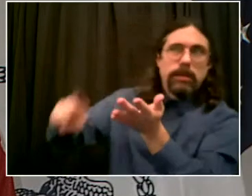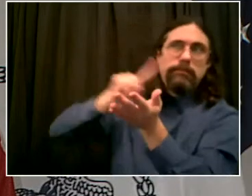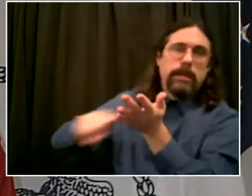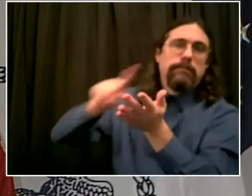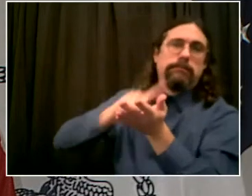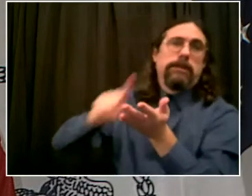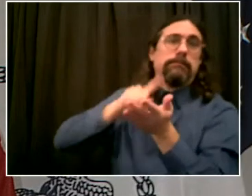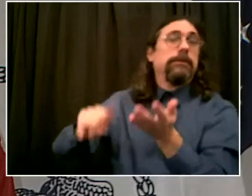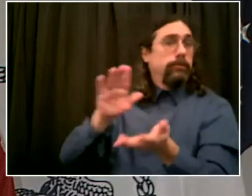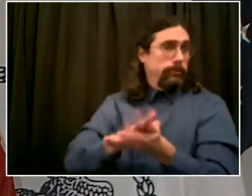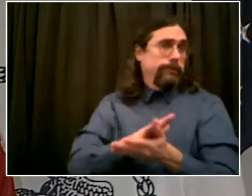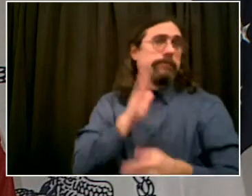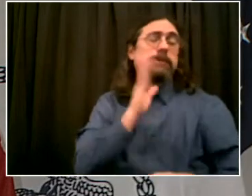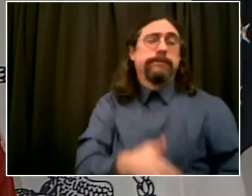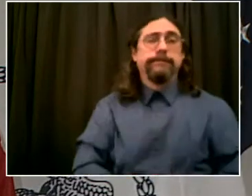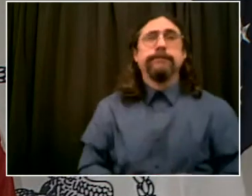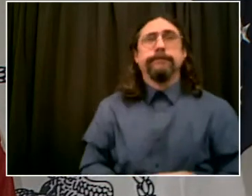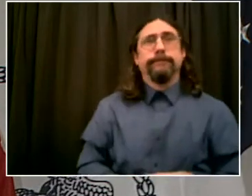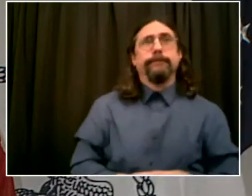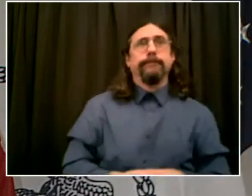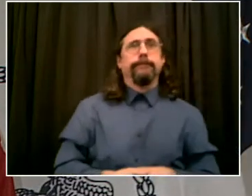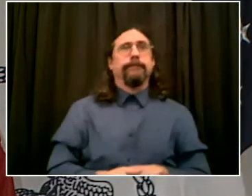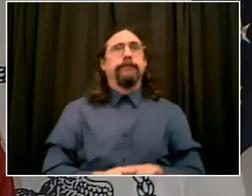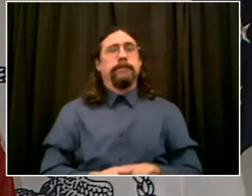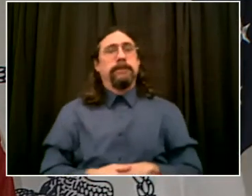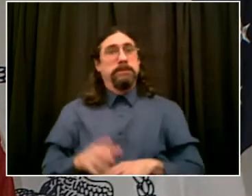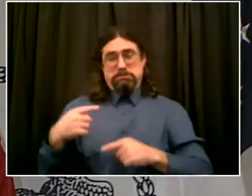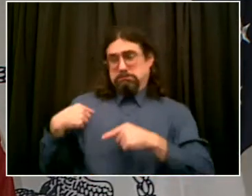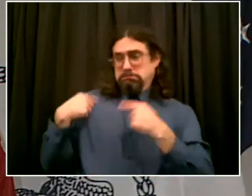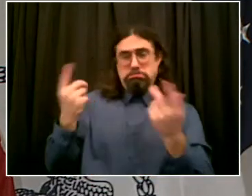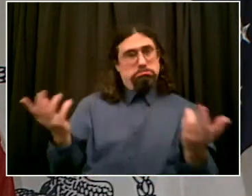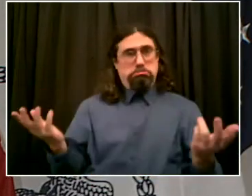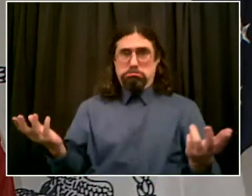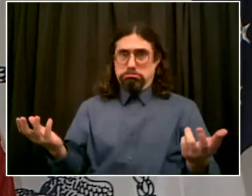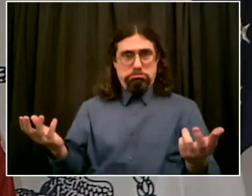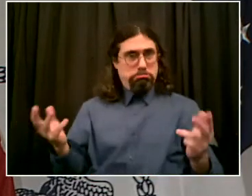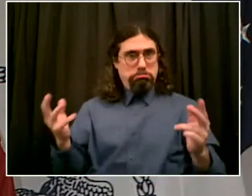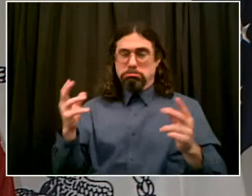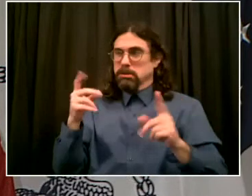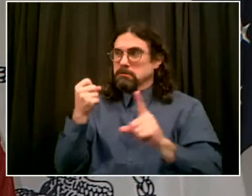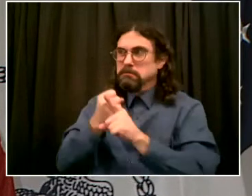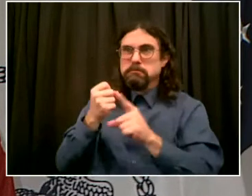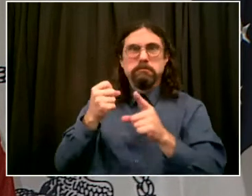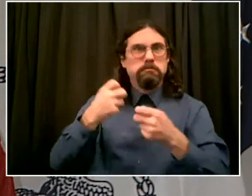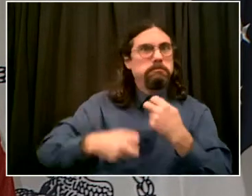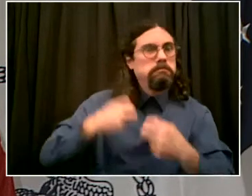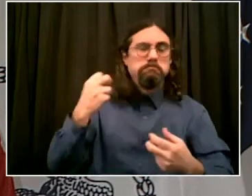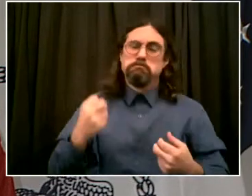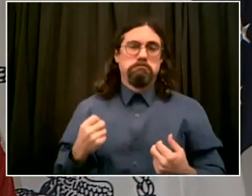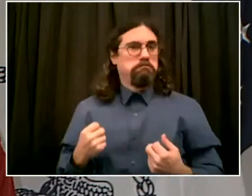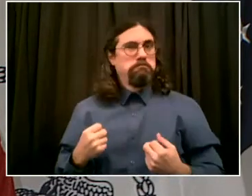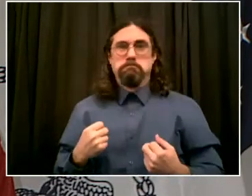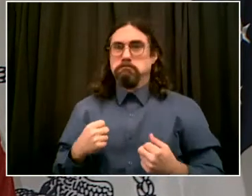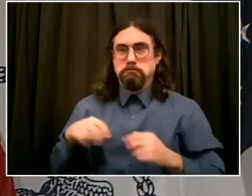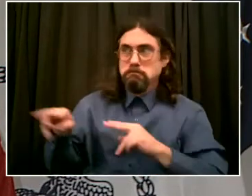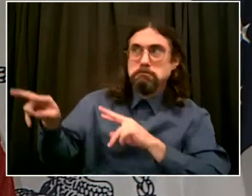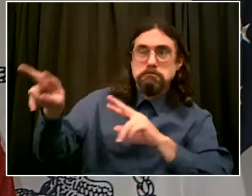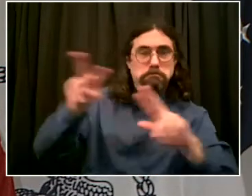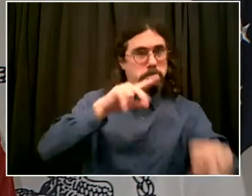OVERALL IN OUR FAVOR AND PUT THIS INTTO